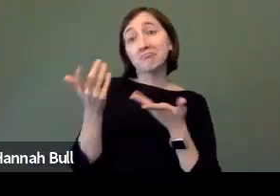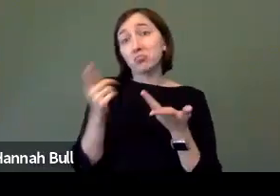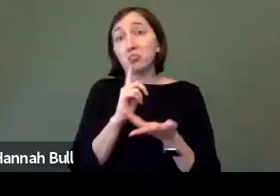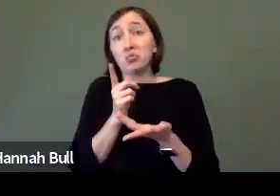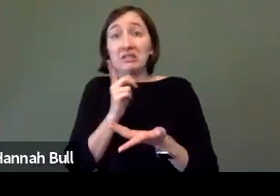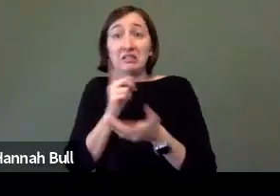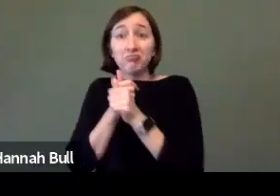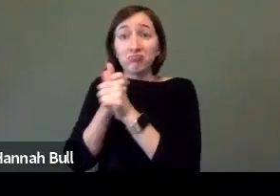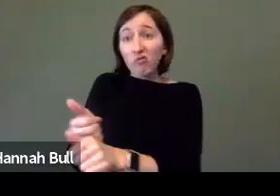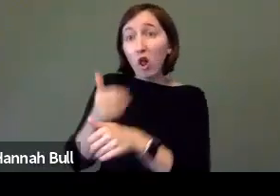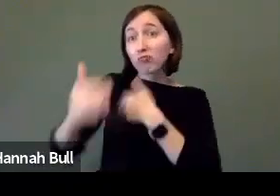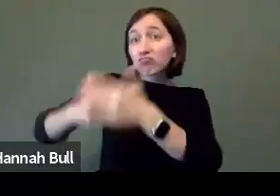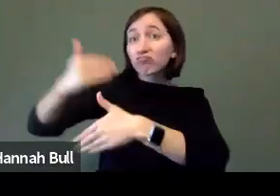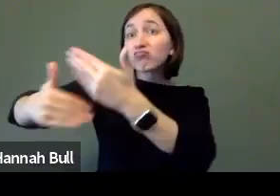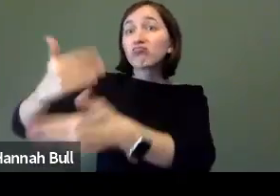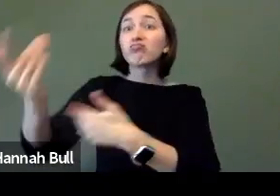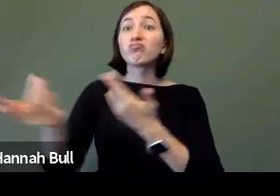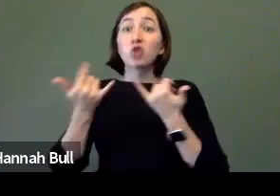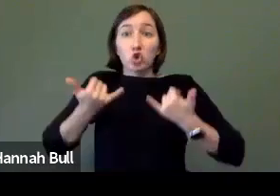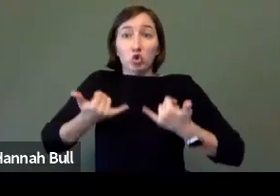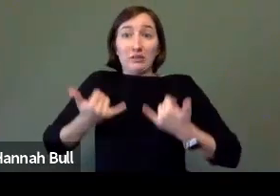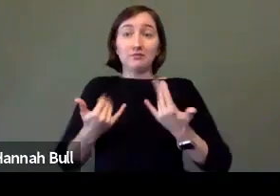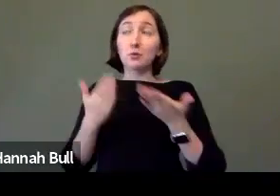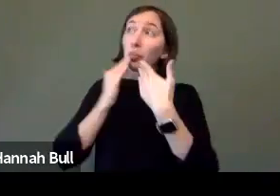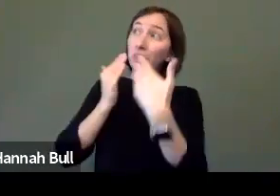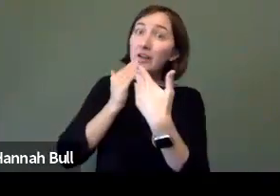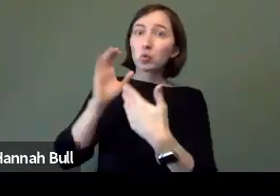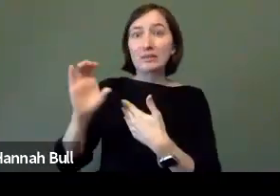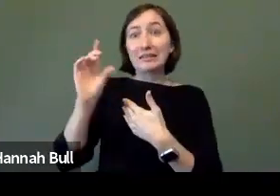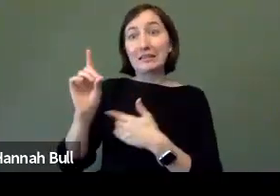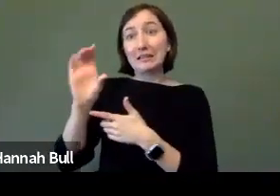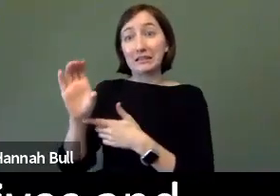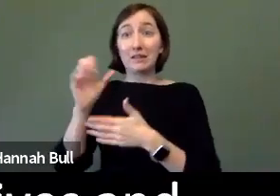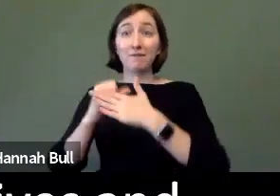So thank you so much to the CDC Foundation. We'll move to the next slide.